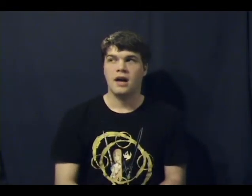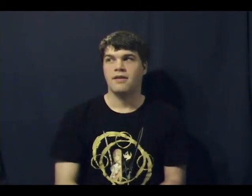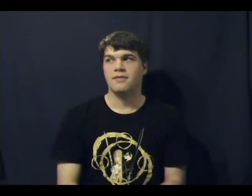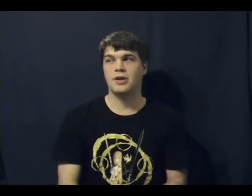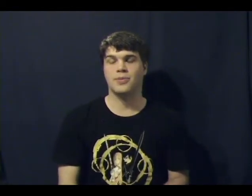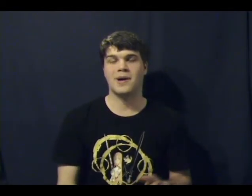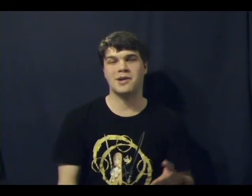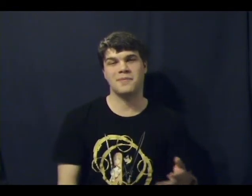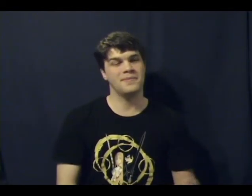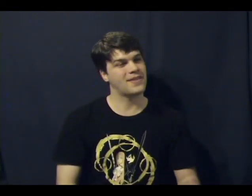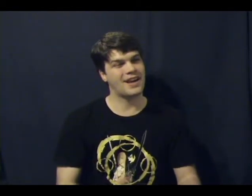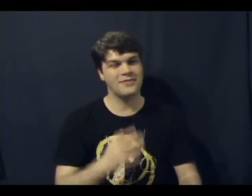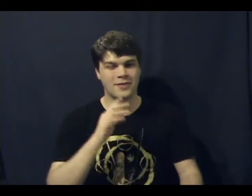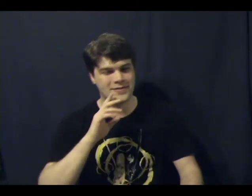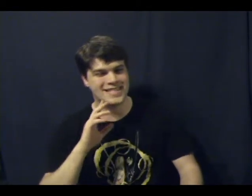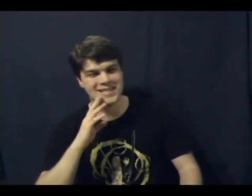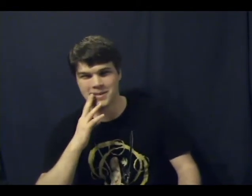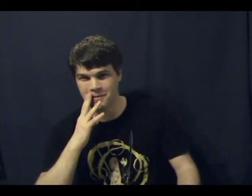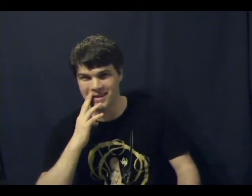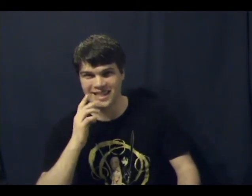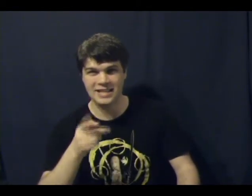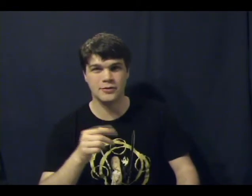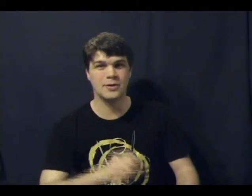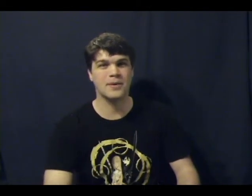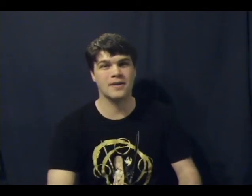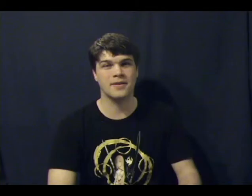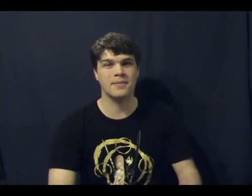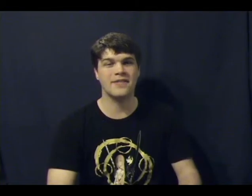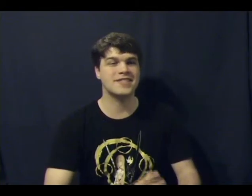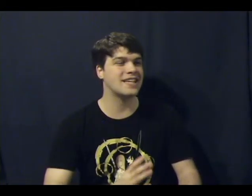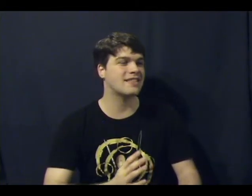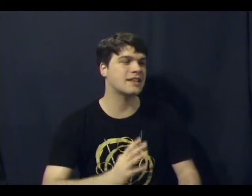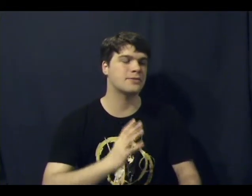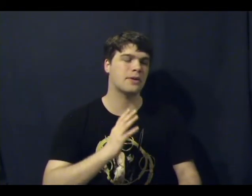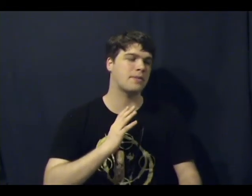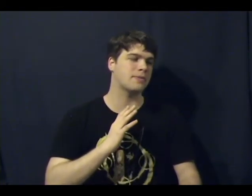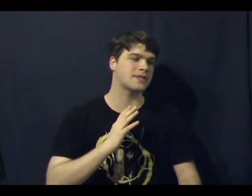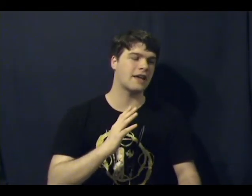You're welcome. I've seen so many things for you're welcome. I've seen things where people say,